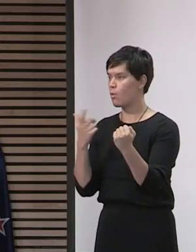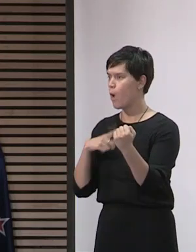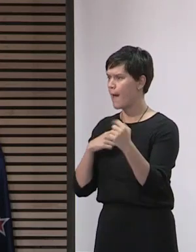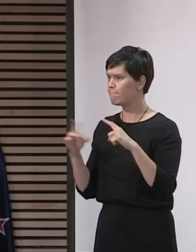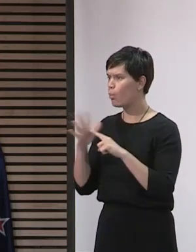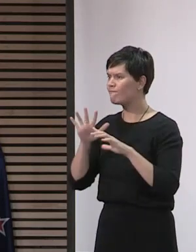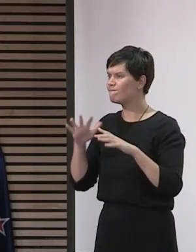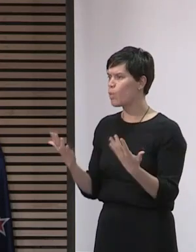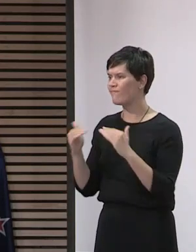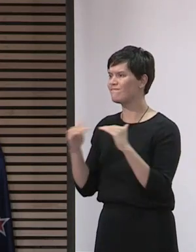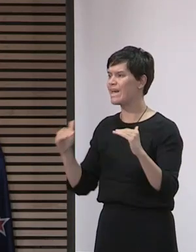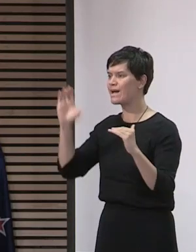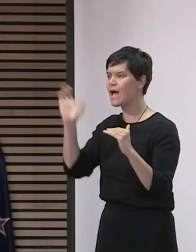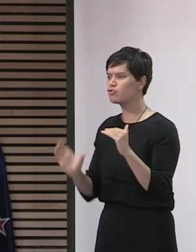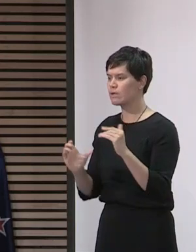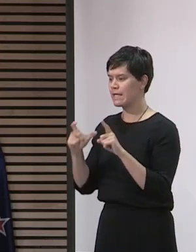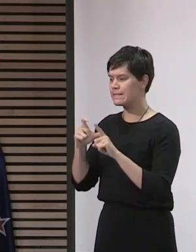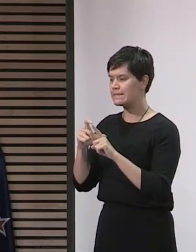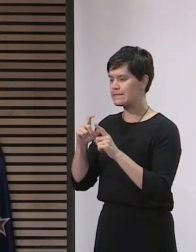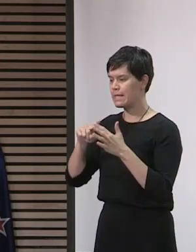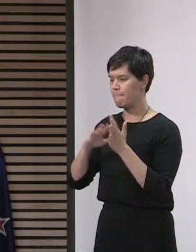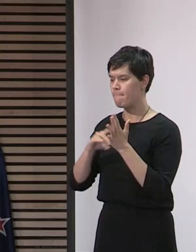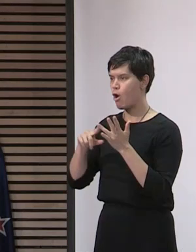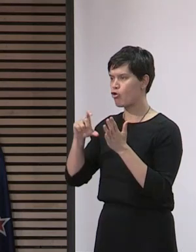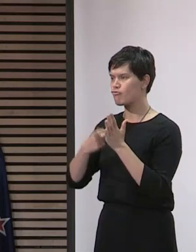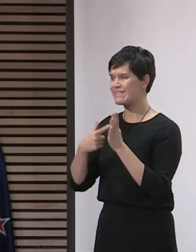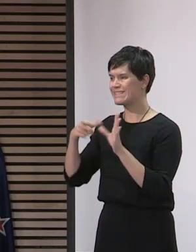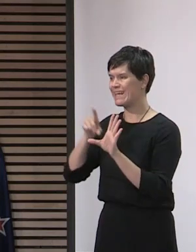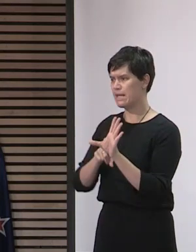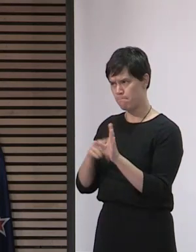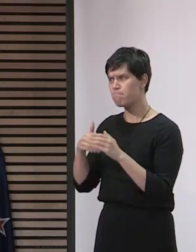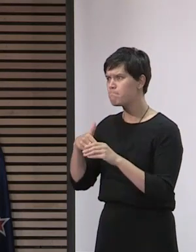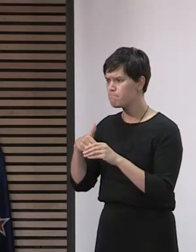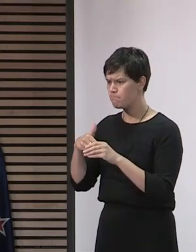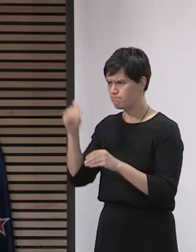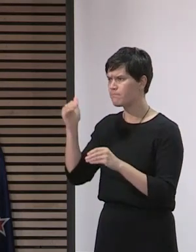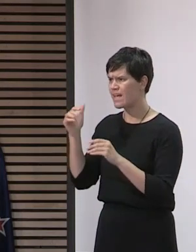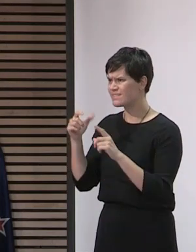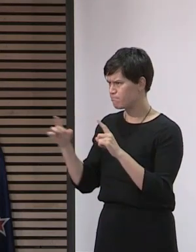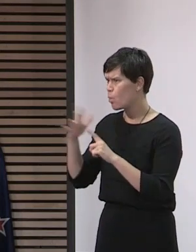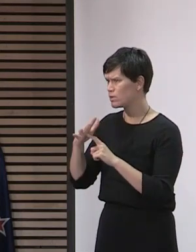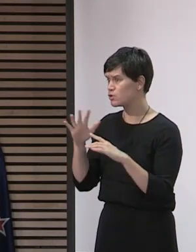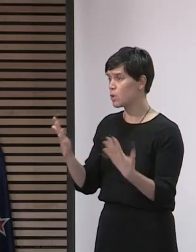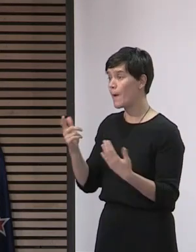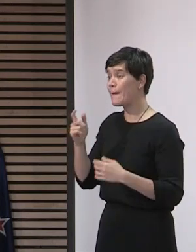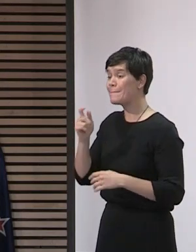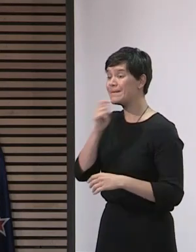sure that we have a strong media sector. It's in the interests of democracy. So,